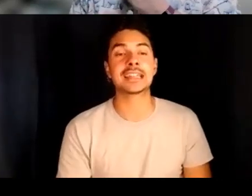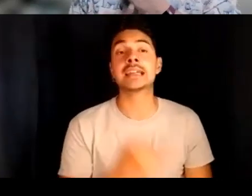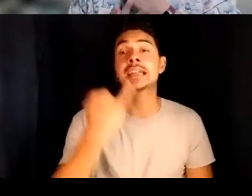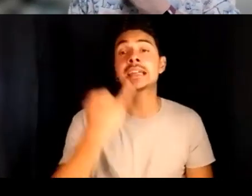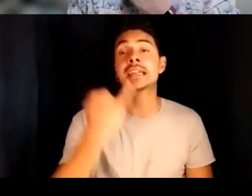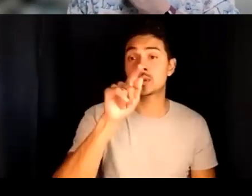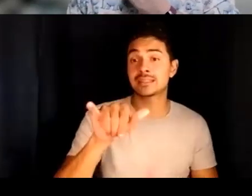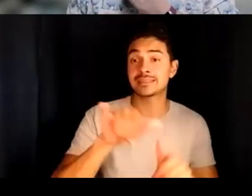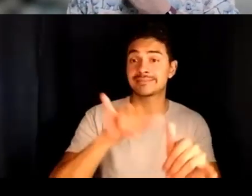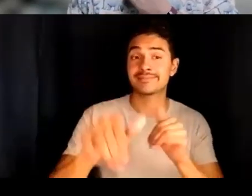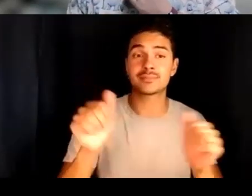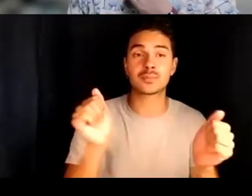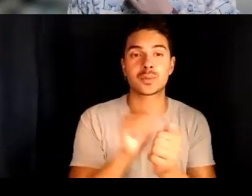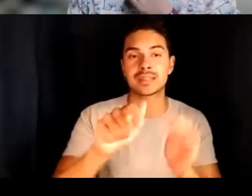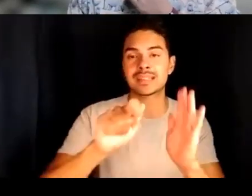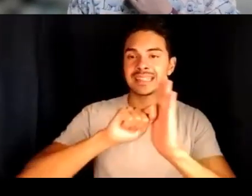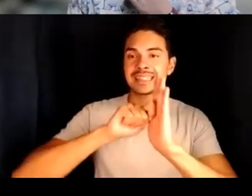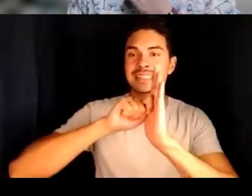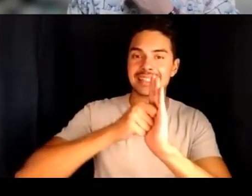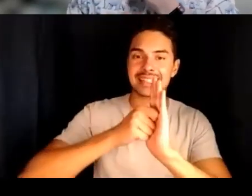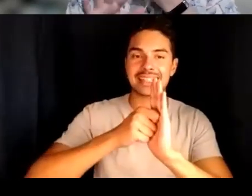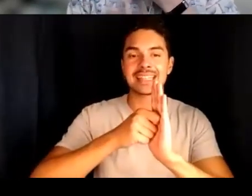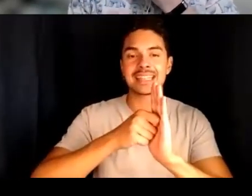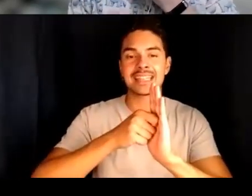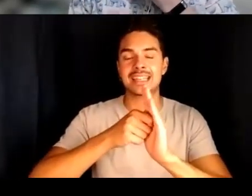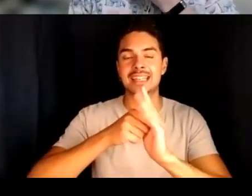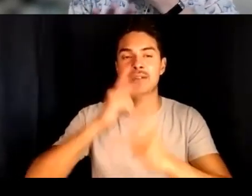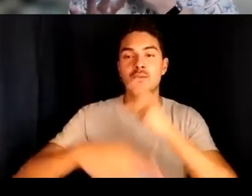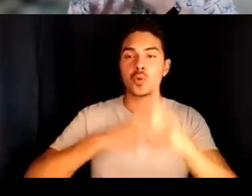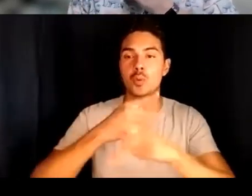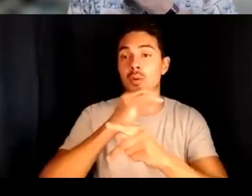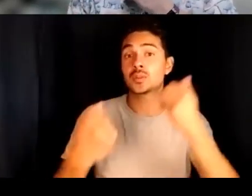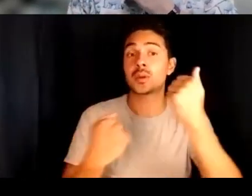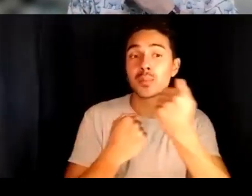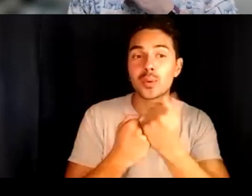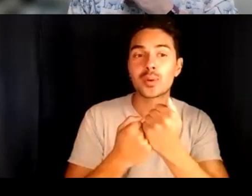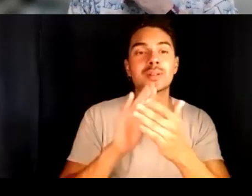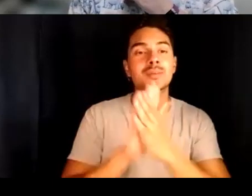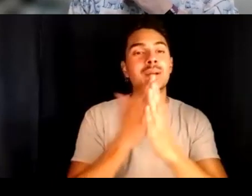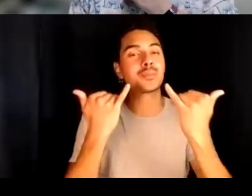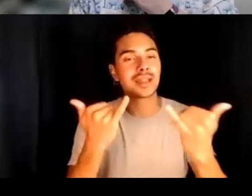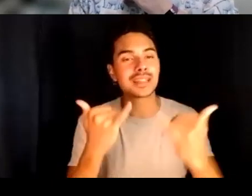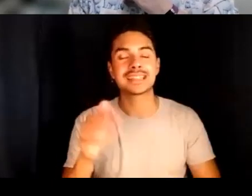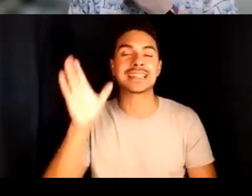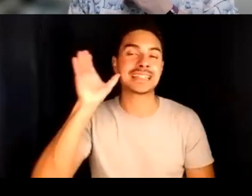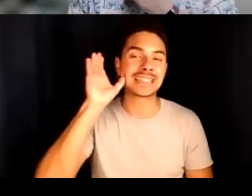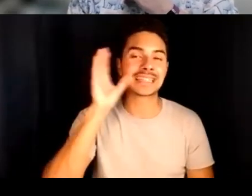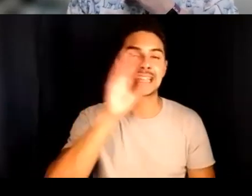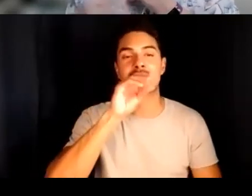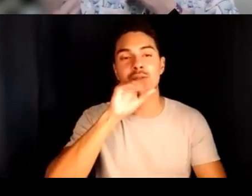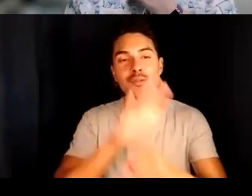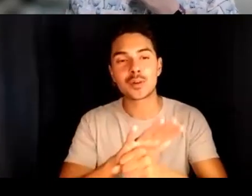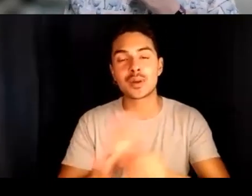you know, these key kind of forms of support, being present, listening and affirming, collaborating,